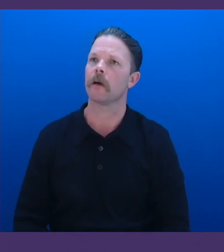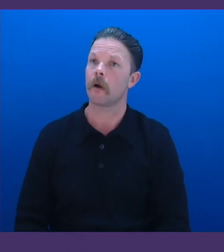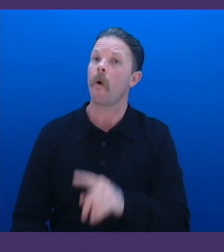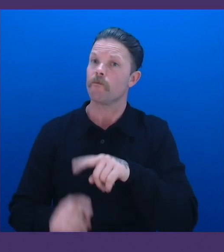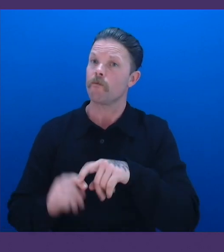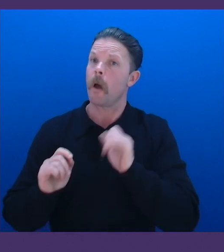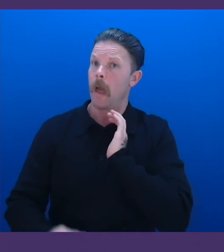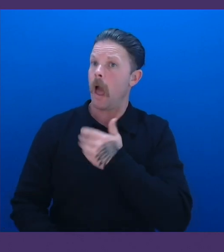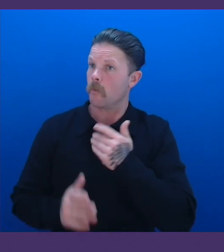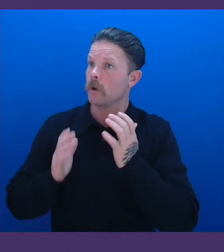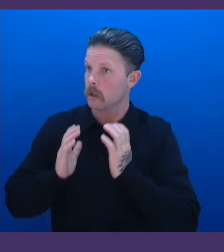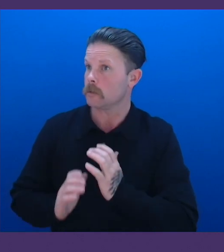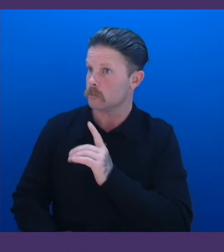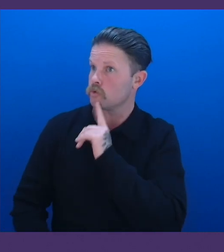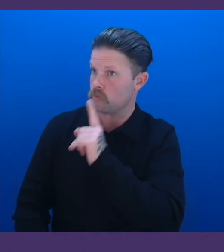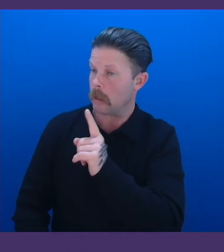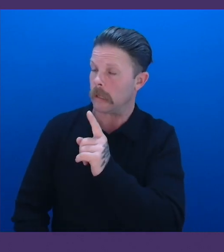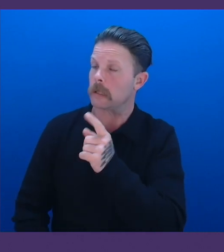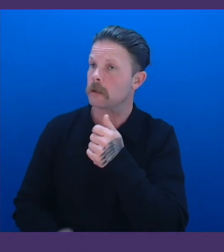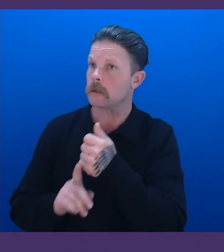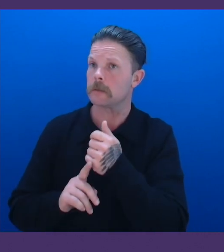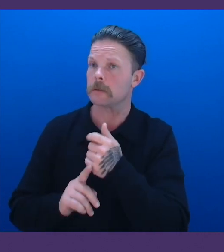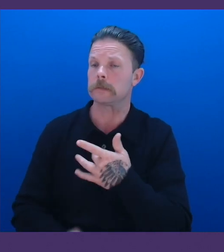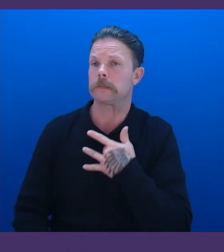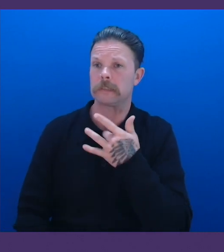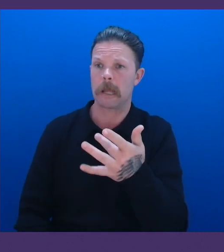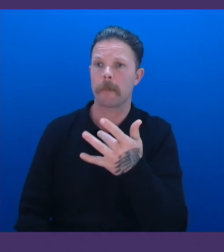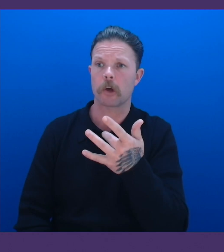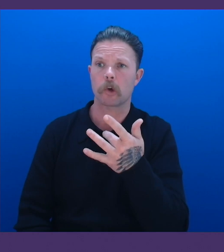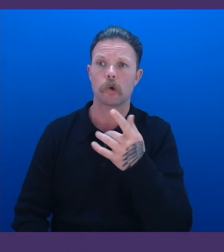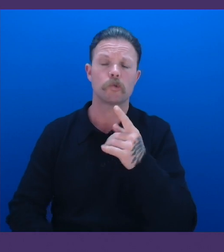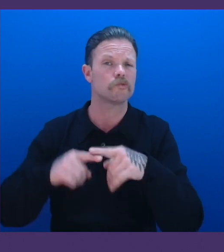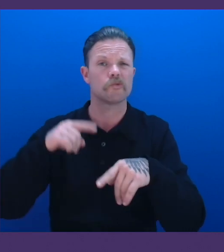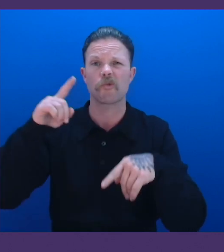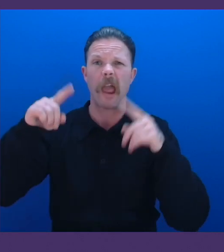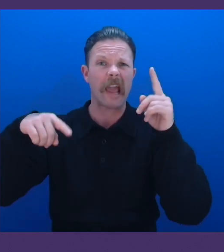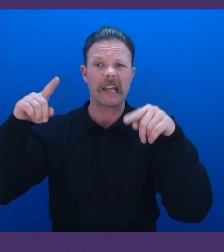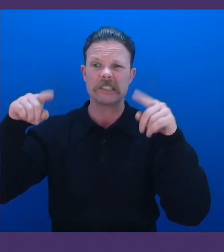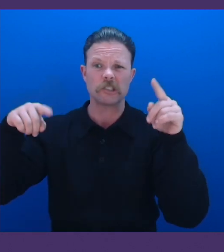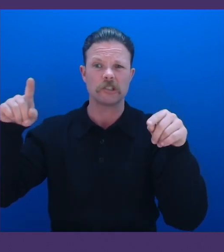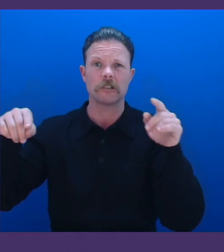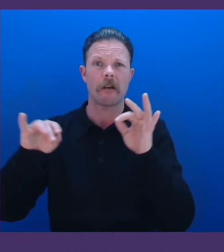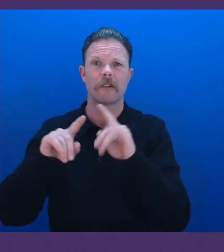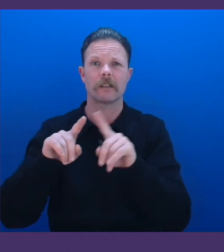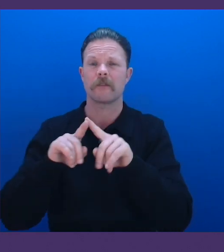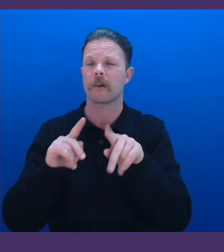really, a very typical range of approaches so far from those